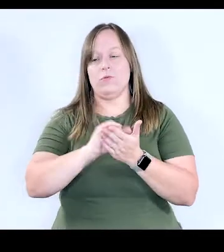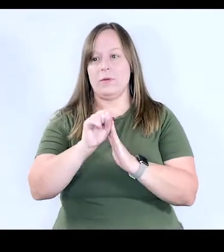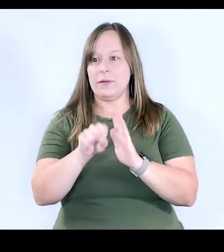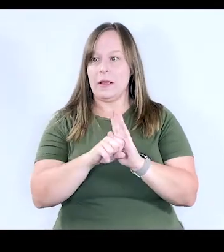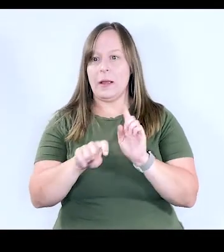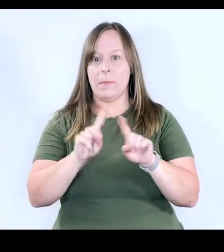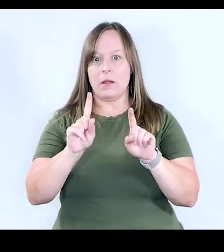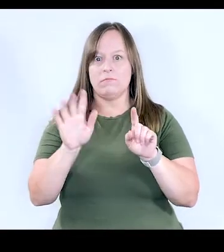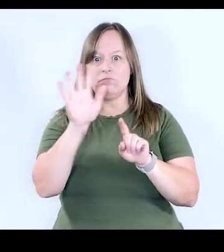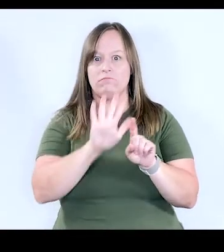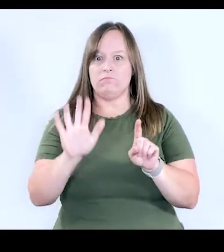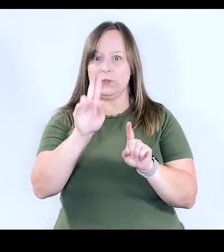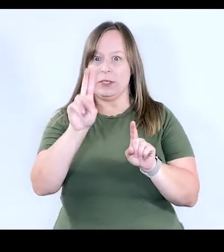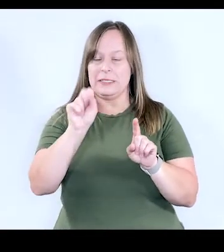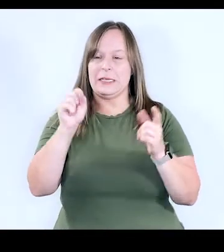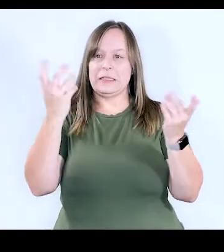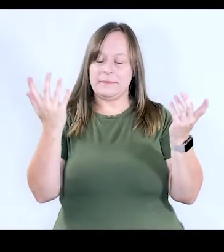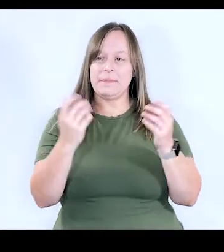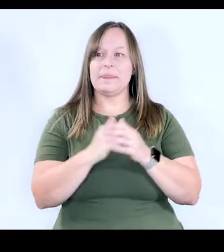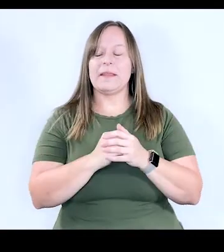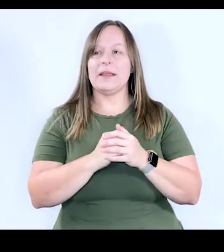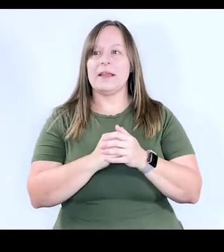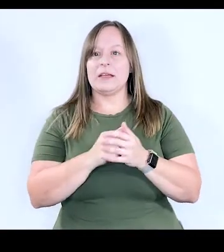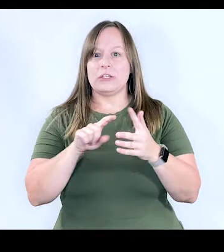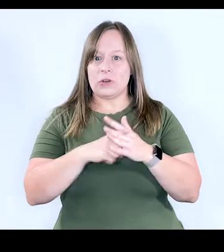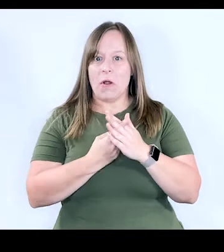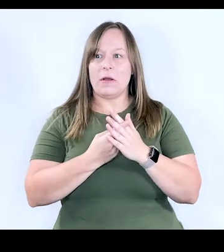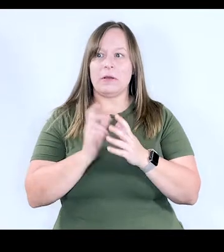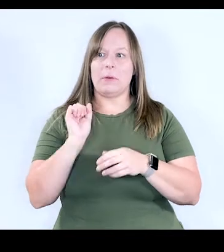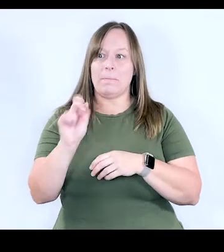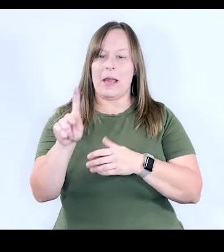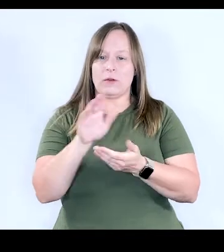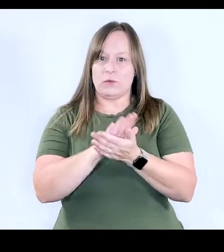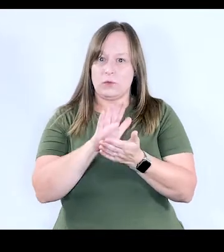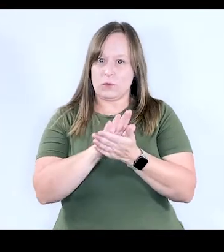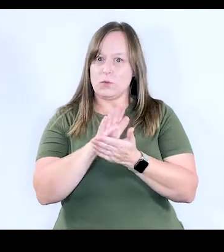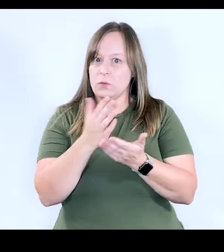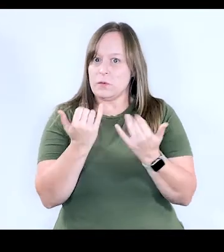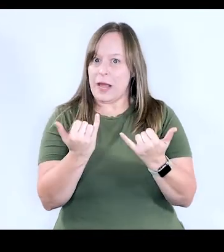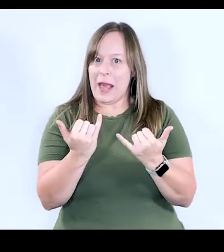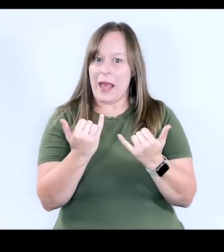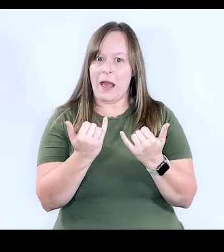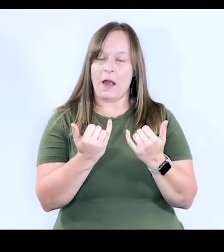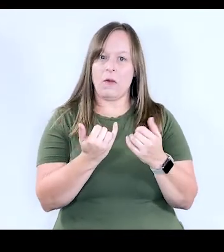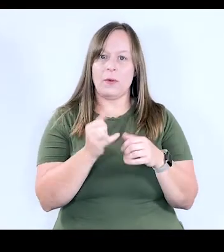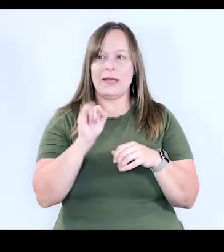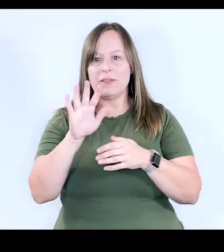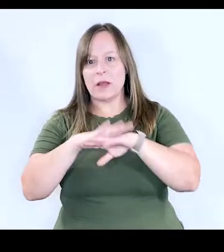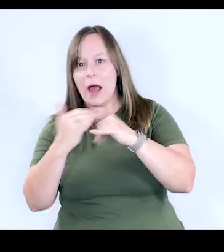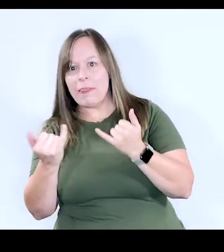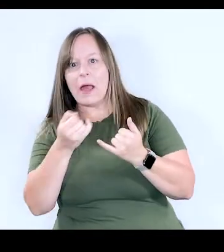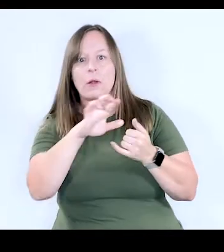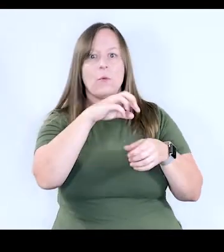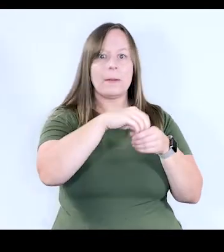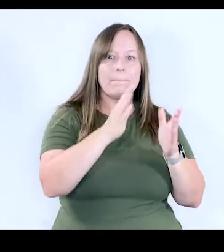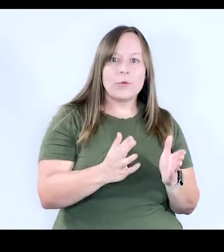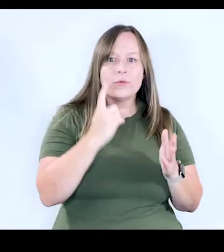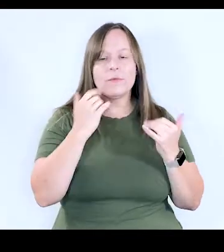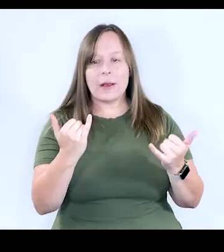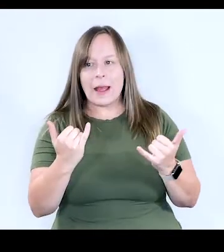in the country, is starting to get back to the school year, whether it's remote or in-person right now.